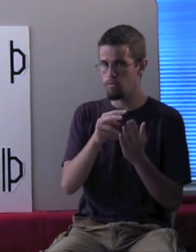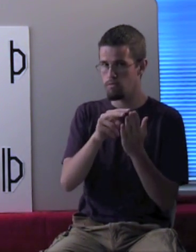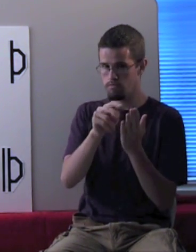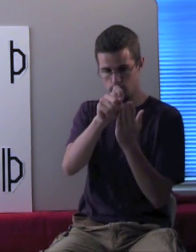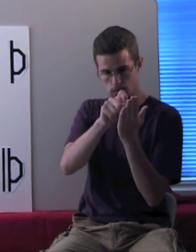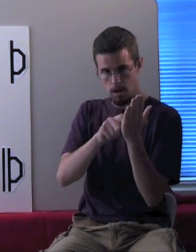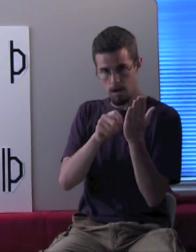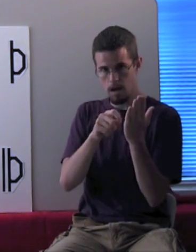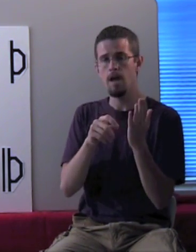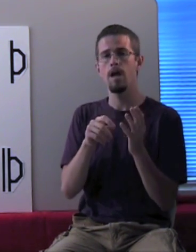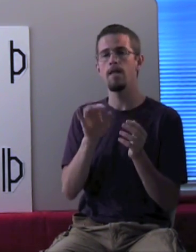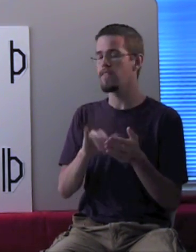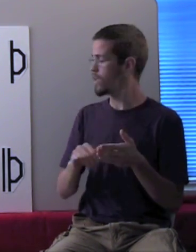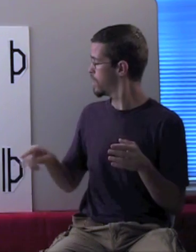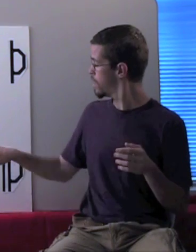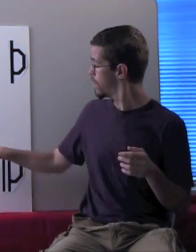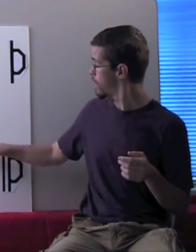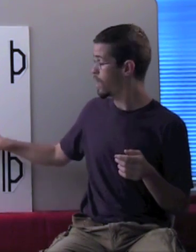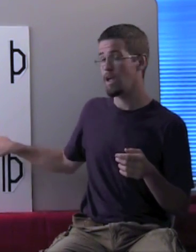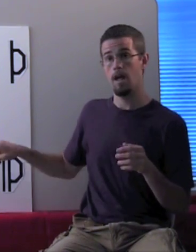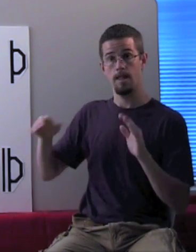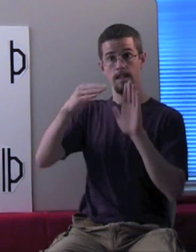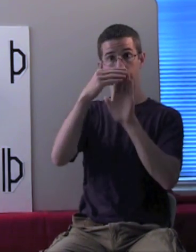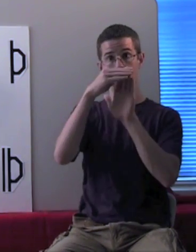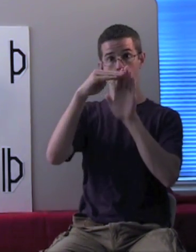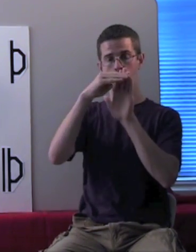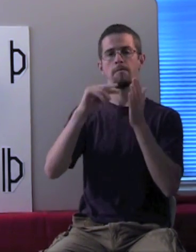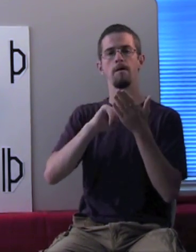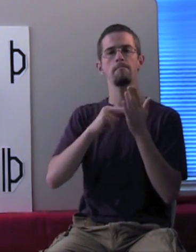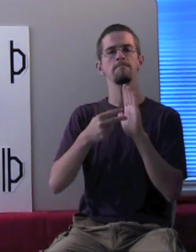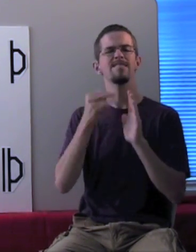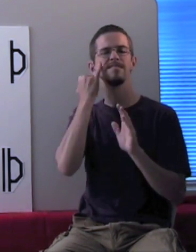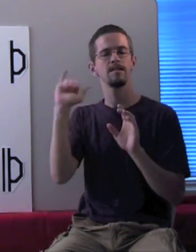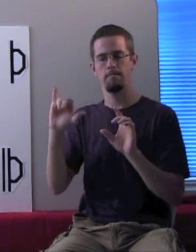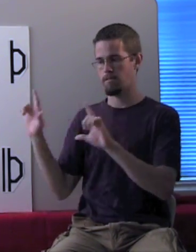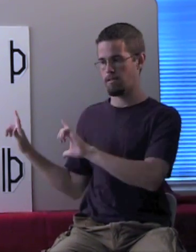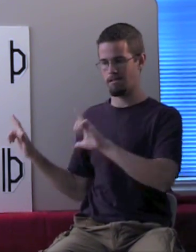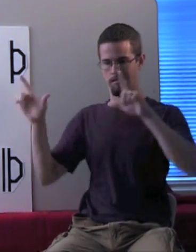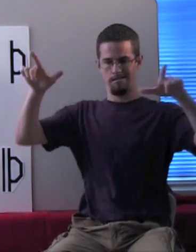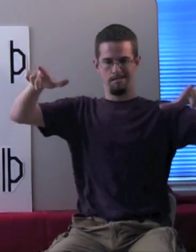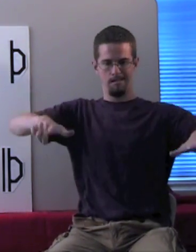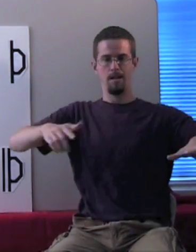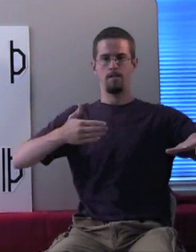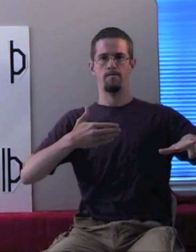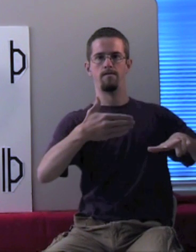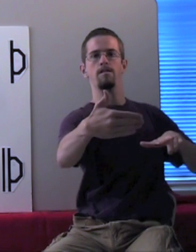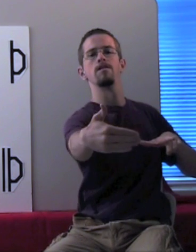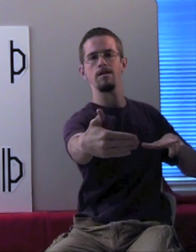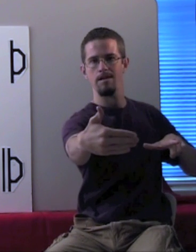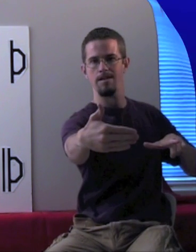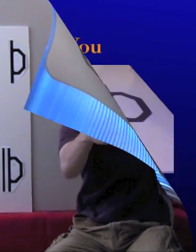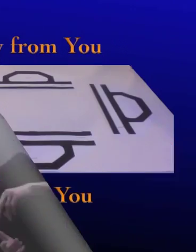when doing Expressive Writing that the top of the page... represents what is farthest away.